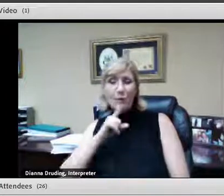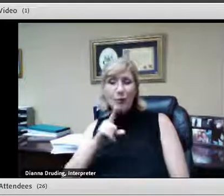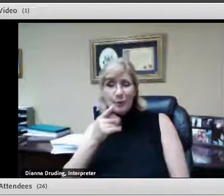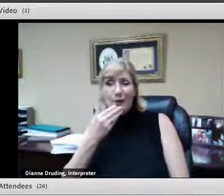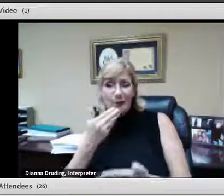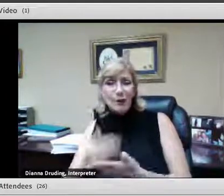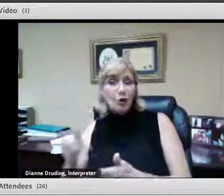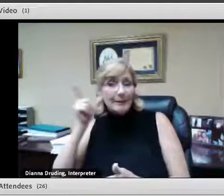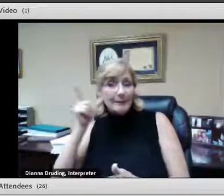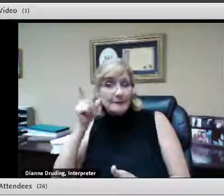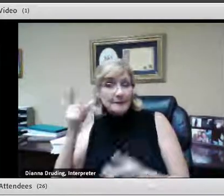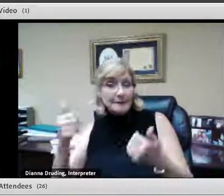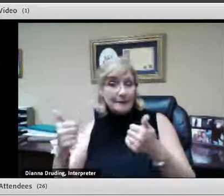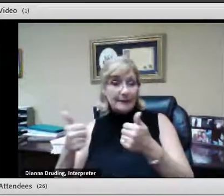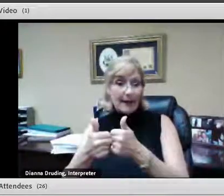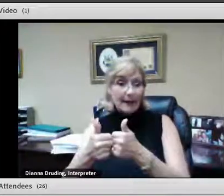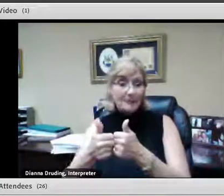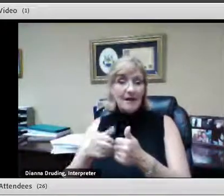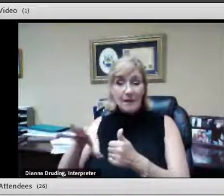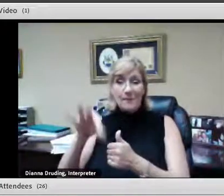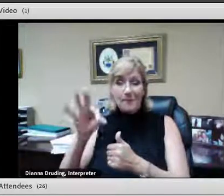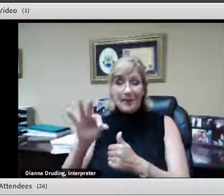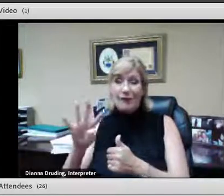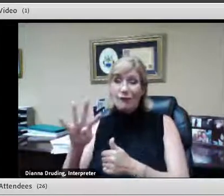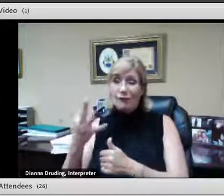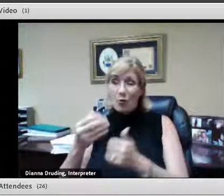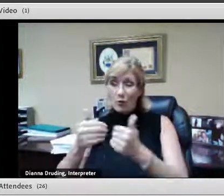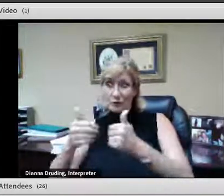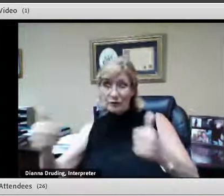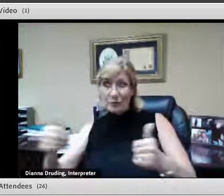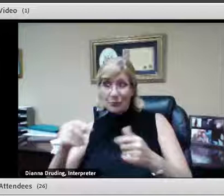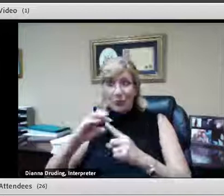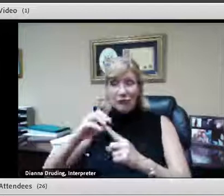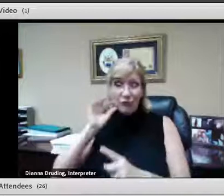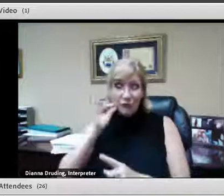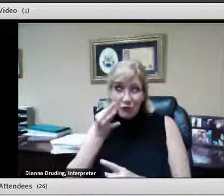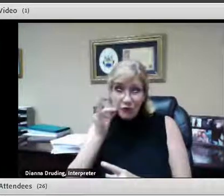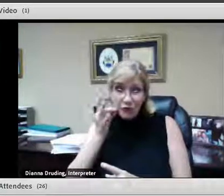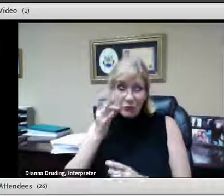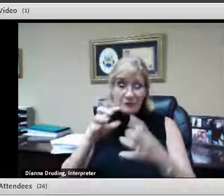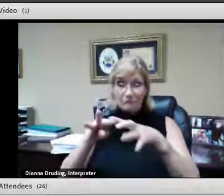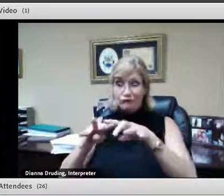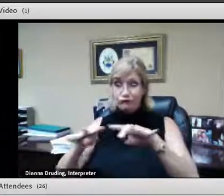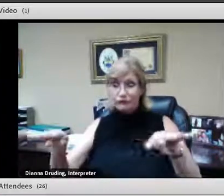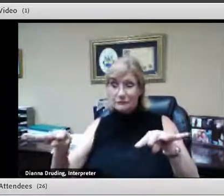So, then you pick four different fruits, you line them up, and the idea behind Poison